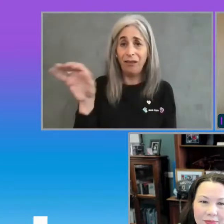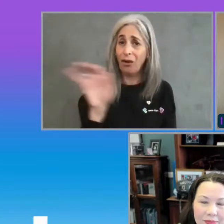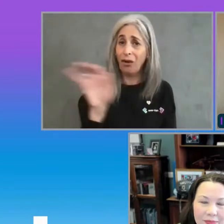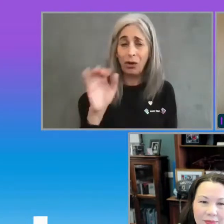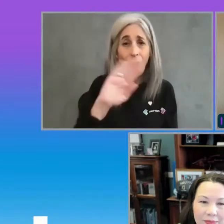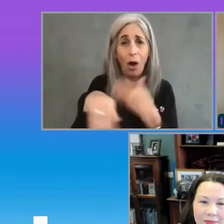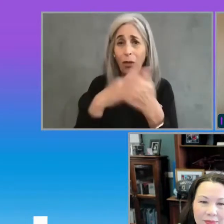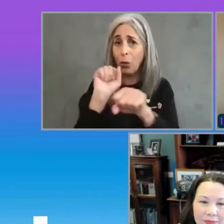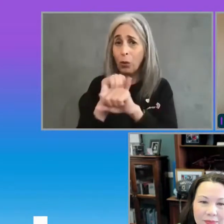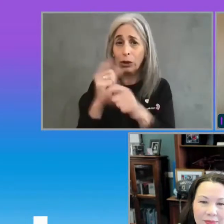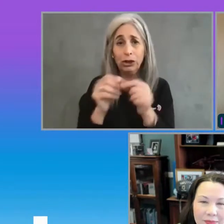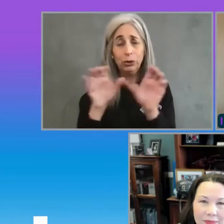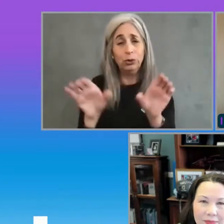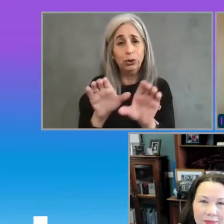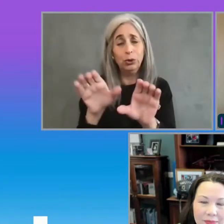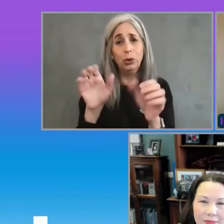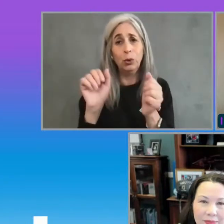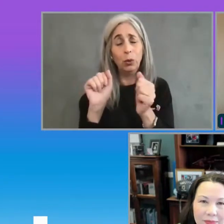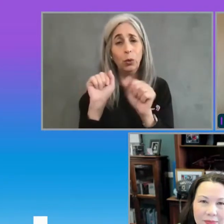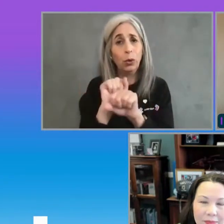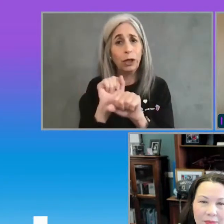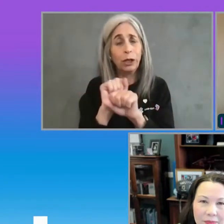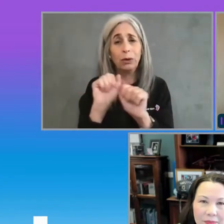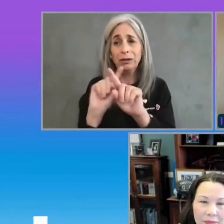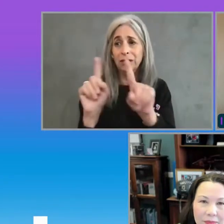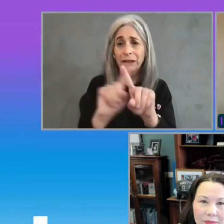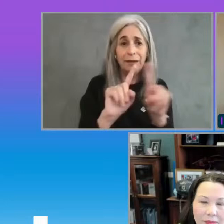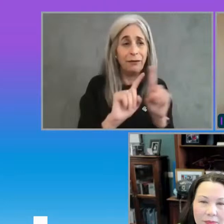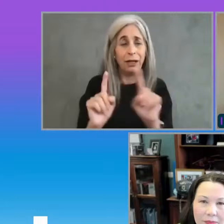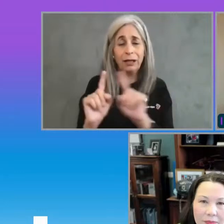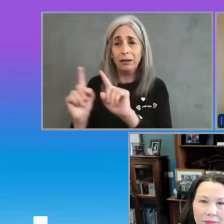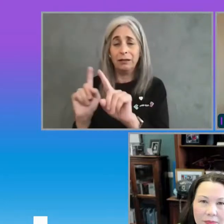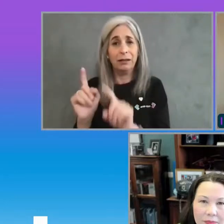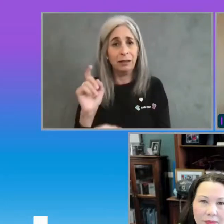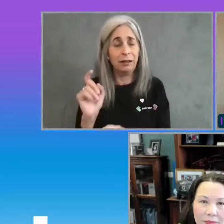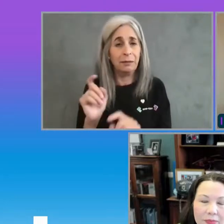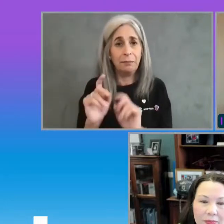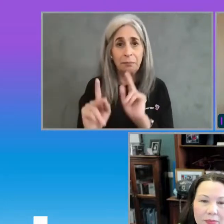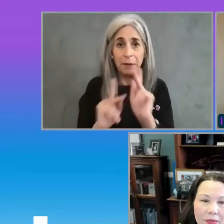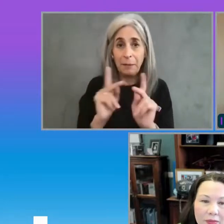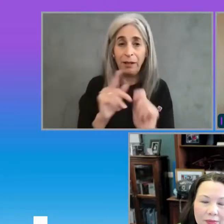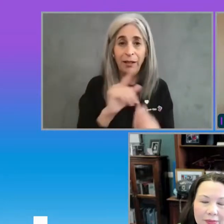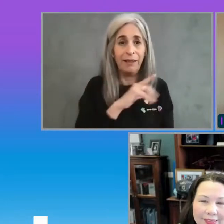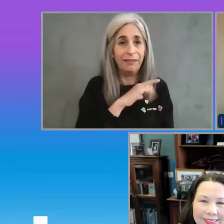working with Hoyer's office and,